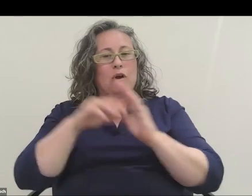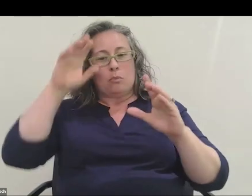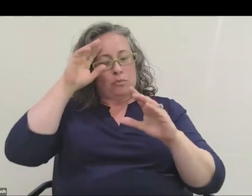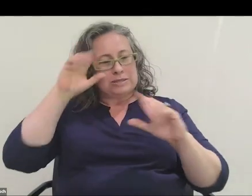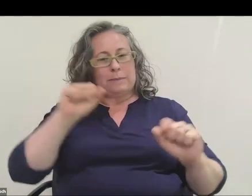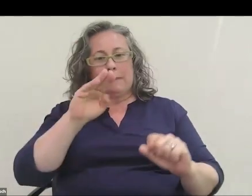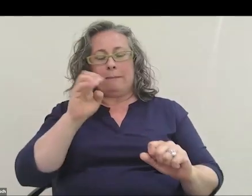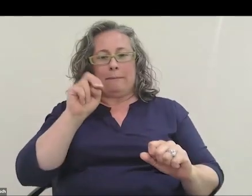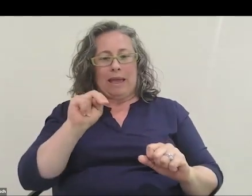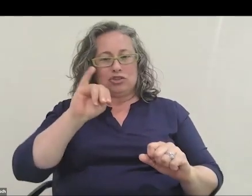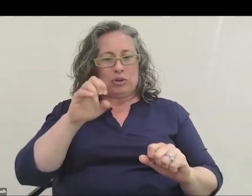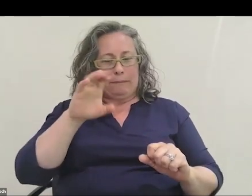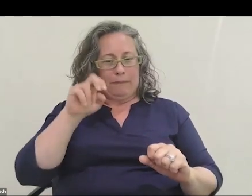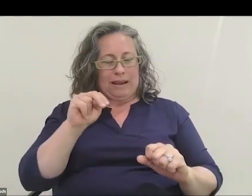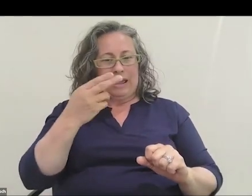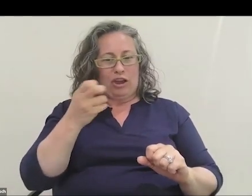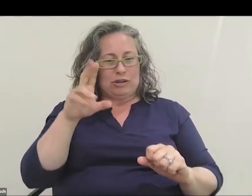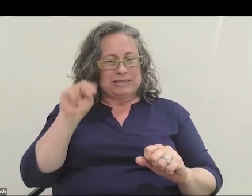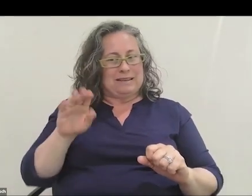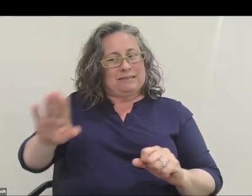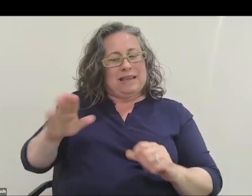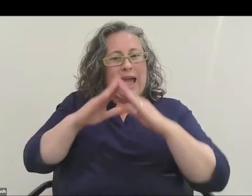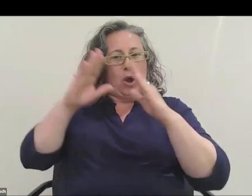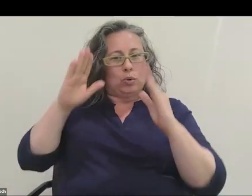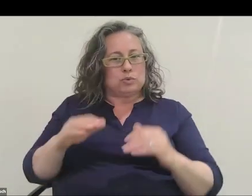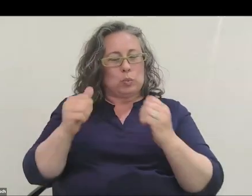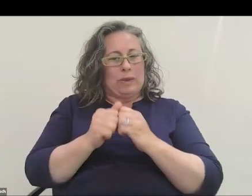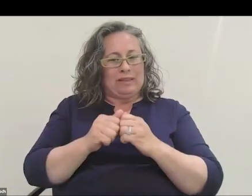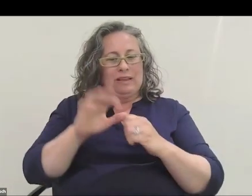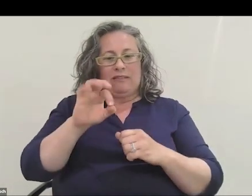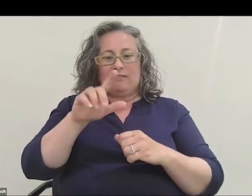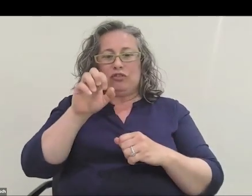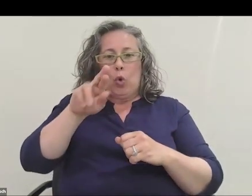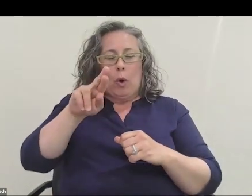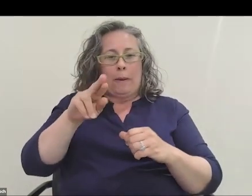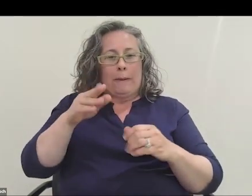where it was the floor plan and then had walls and doorways that were to scale.